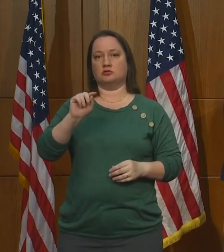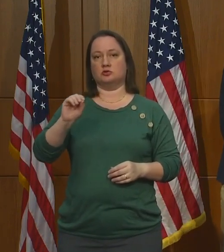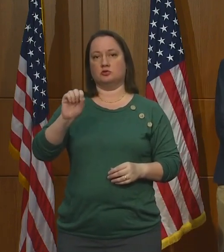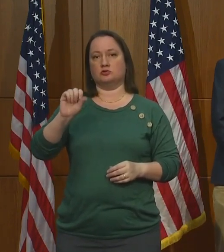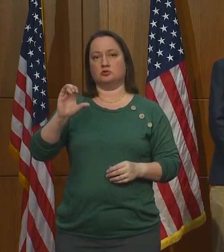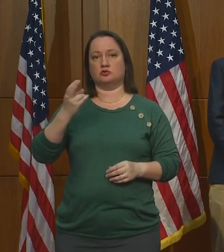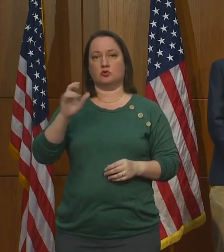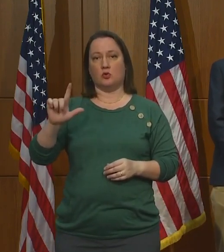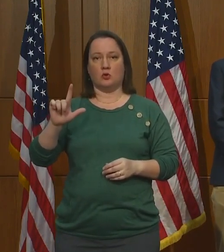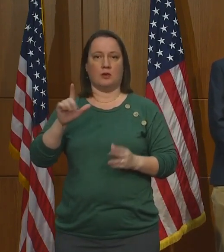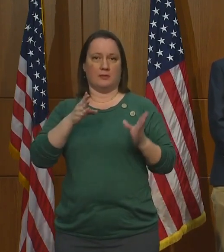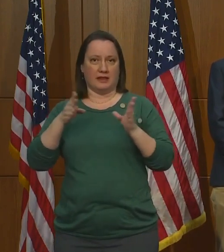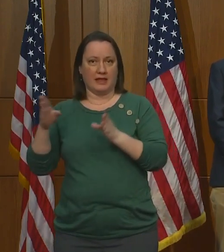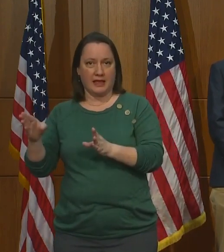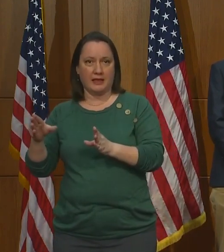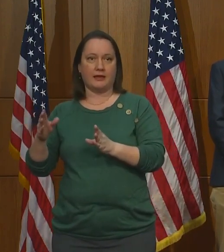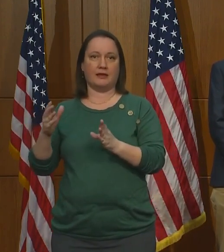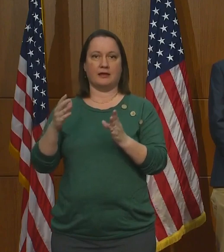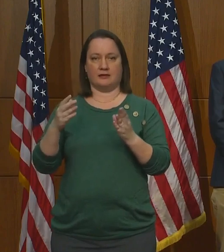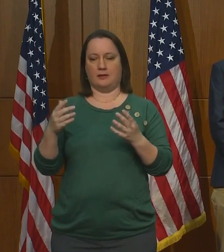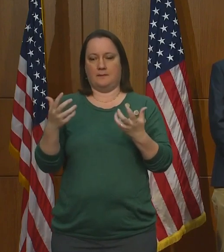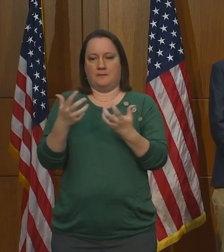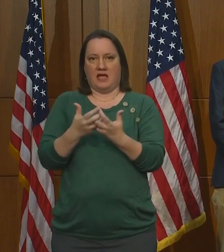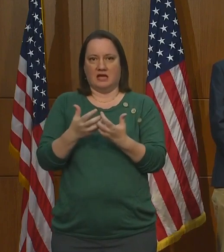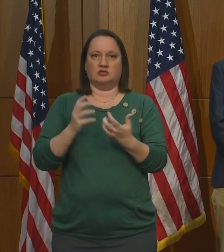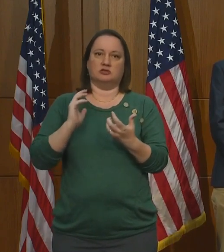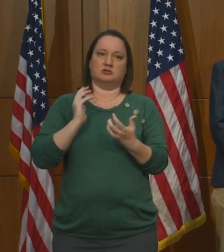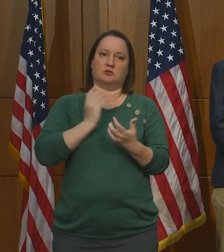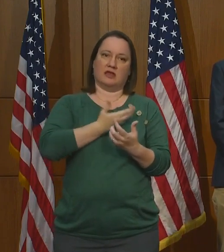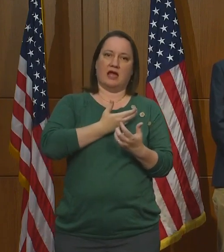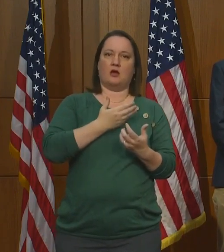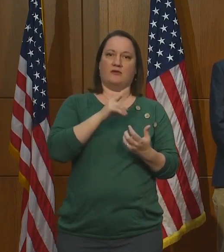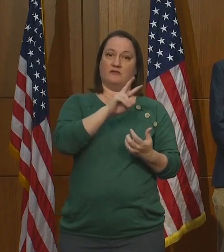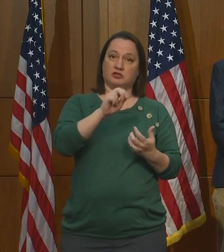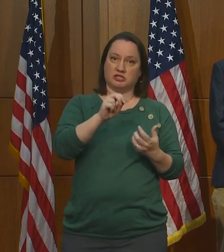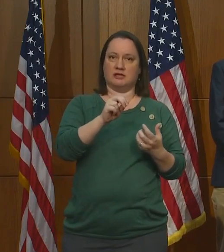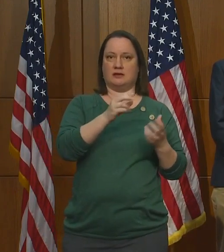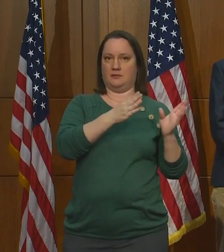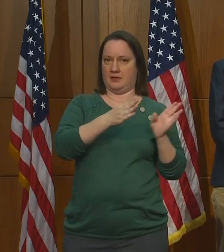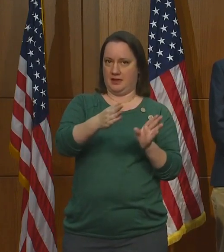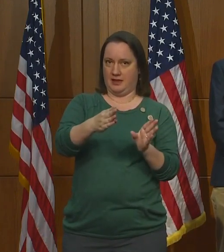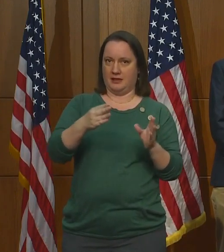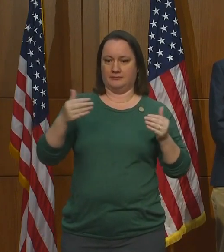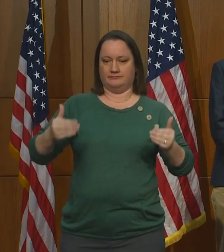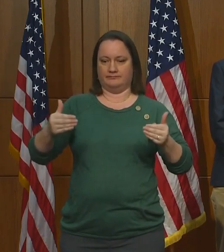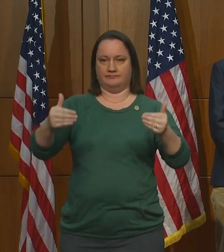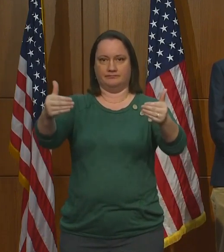VIRGINIA IS RETURNED TO SCHOOL PLAN ALIGNS TO THE GOVERNOR RE OPENING PHASES WITHIN THE- FOR